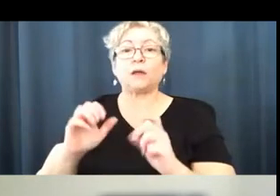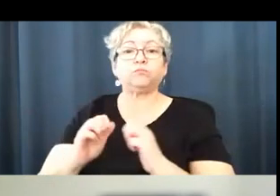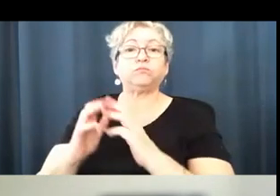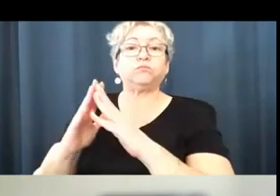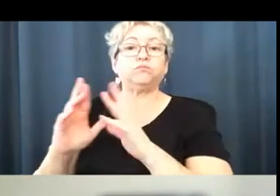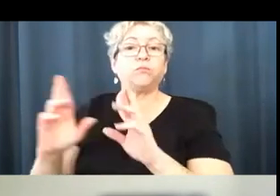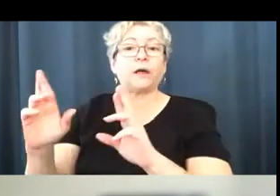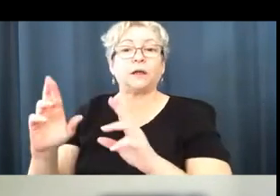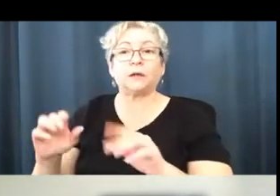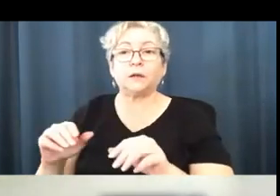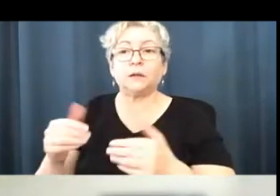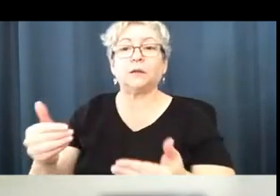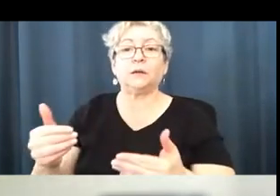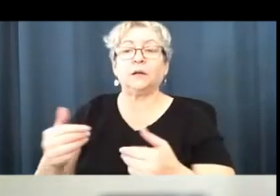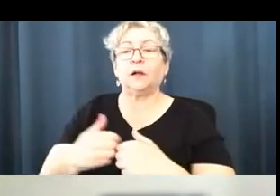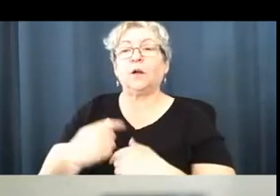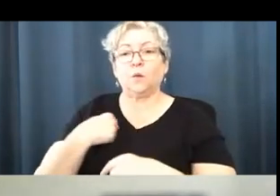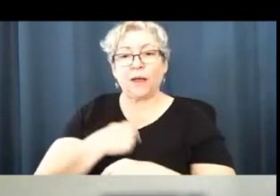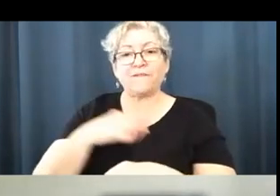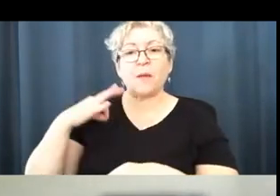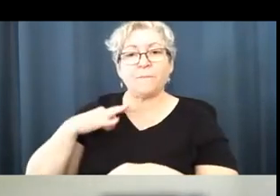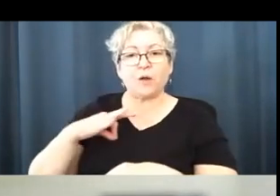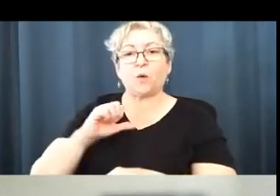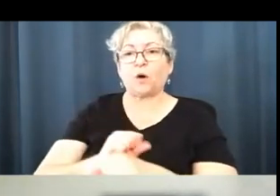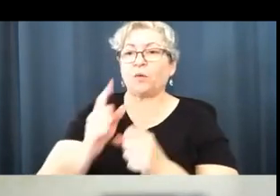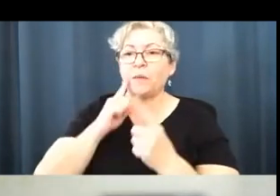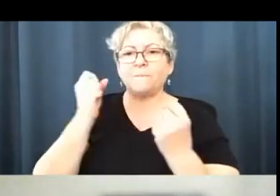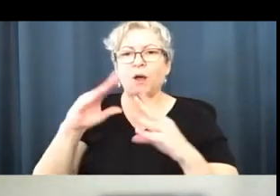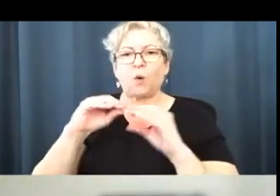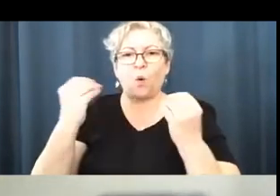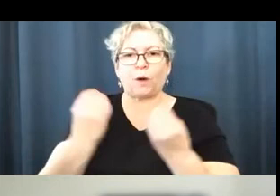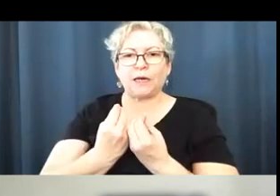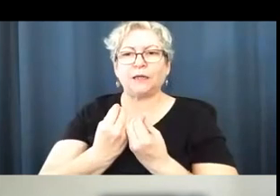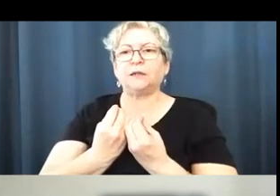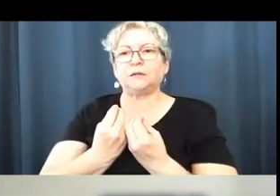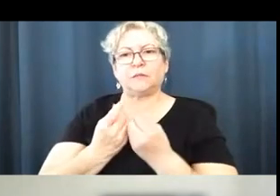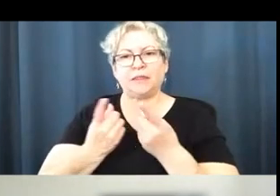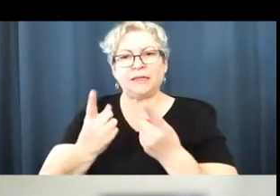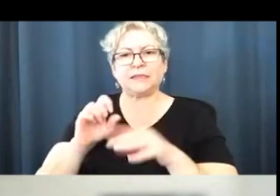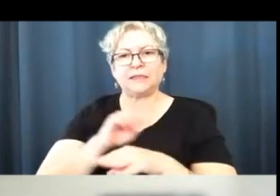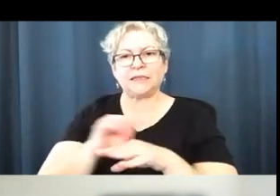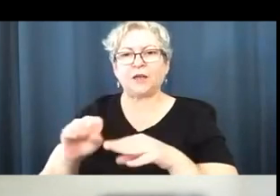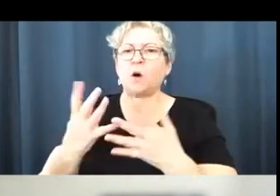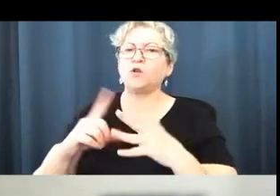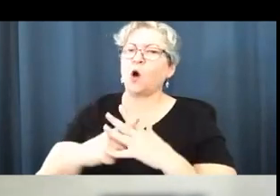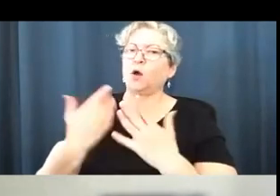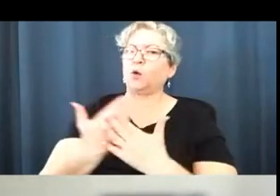we've had the benefit of working with a lot of organizations at this stage. We wanna launch a new website, we're looking at stuff,